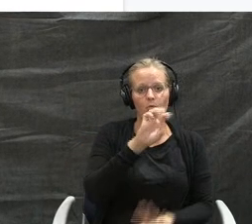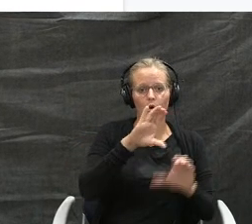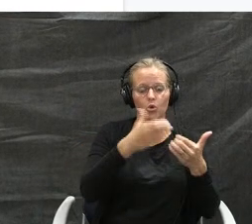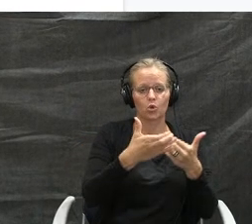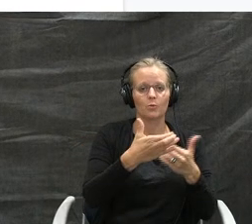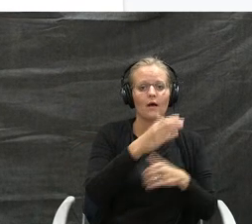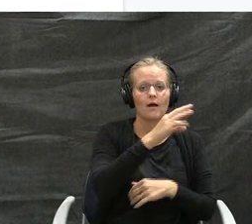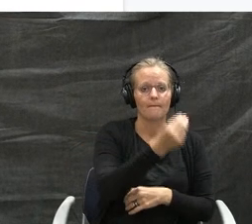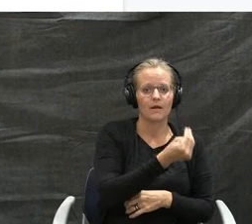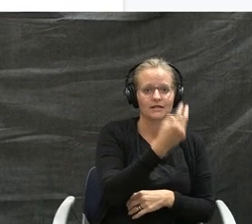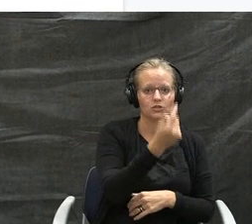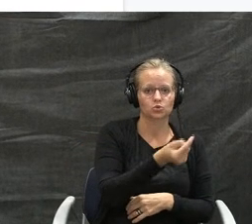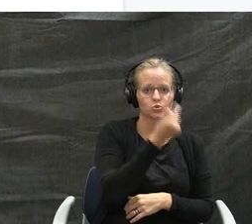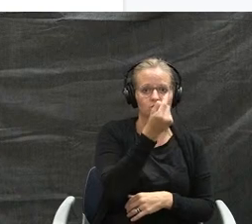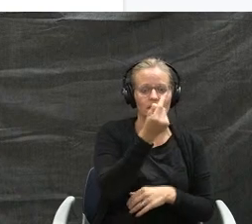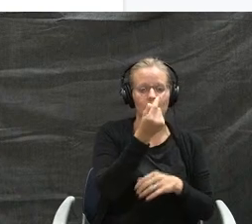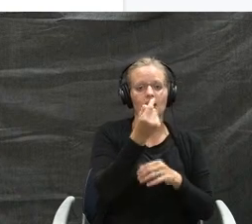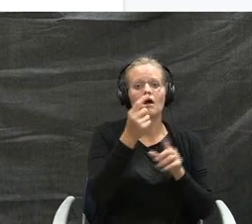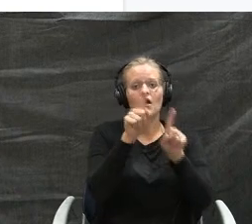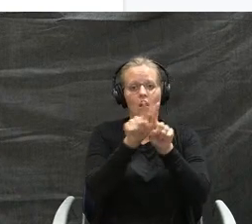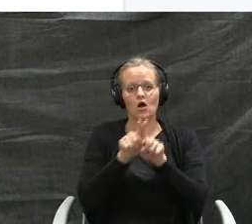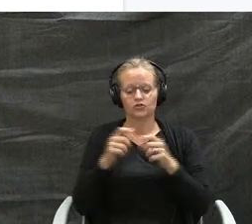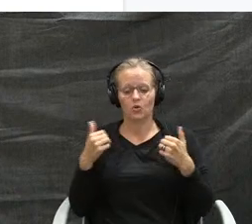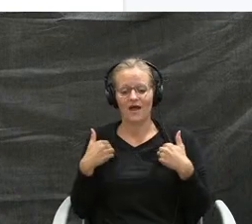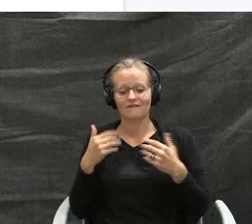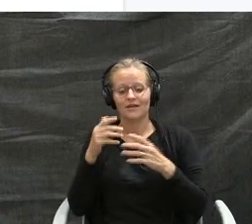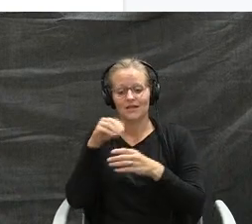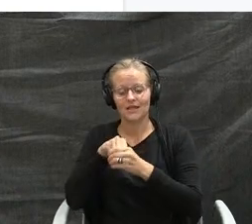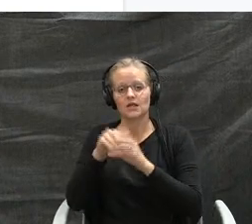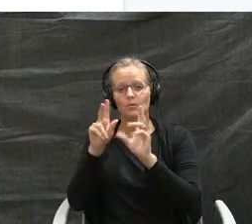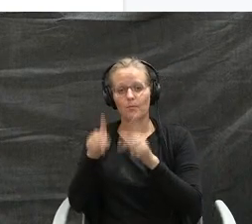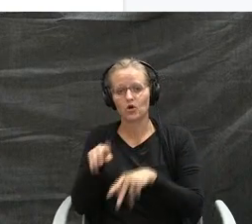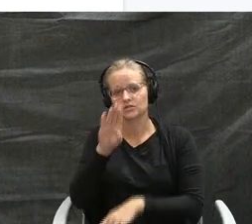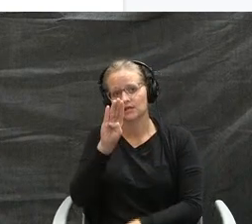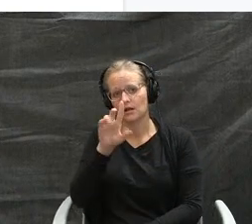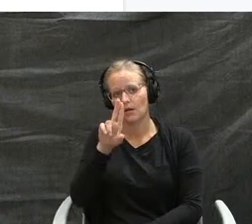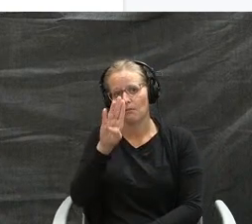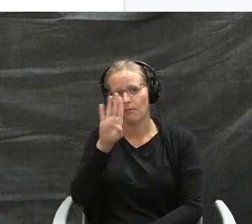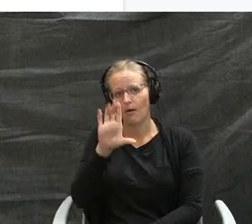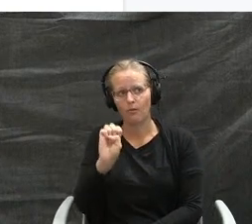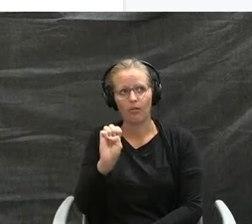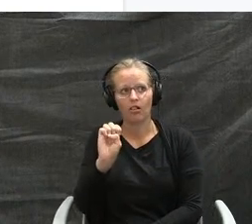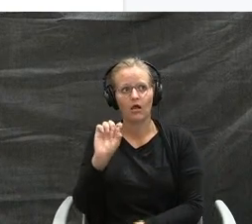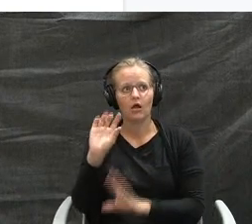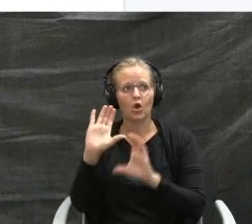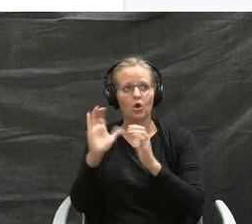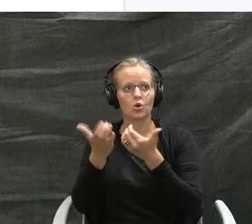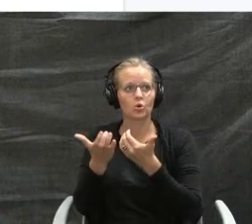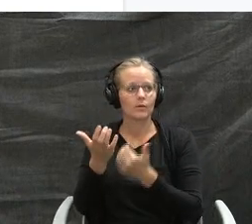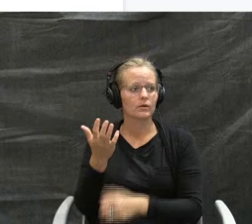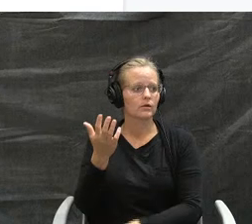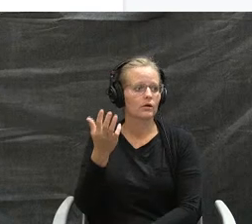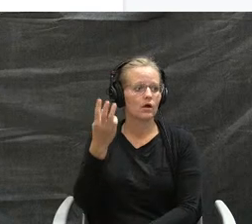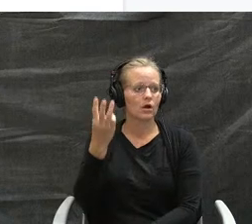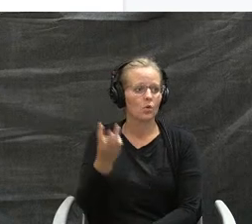for Wednesday, Thursday and Friday. You can look at the figure that that kind of helps you pictorially see what we're